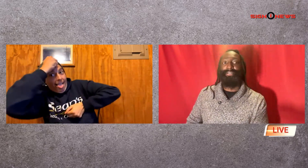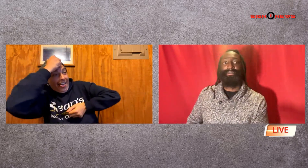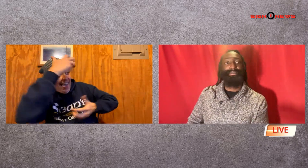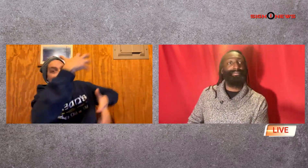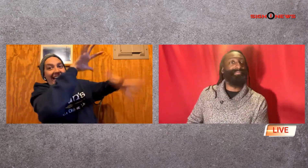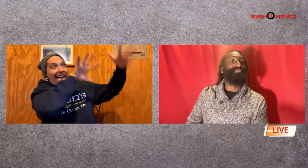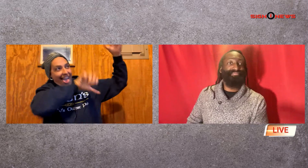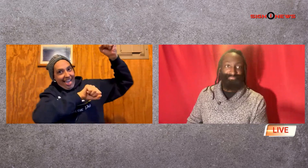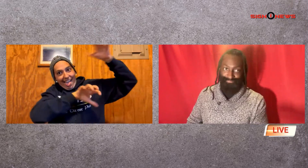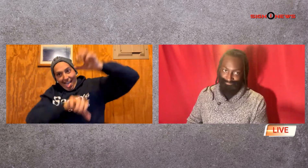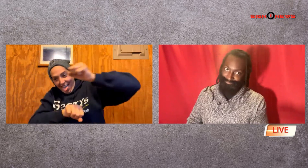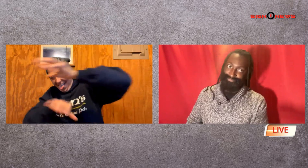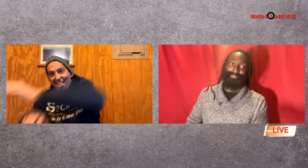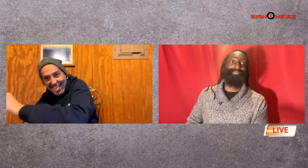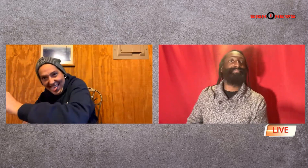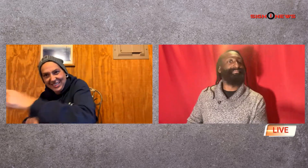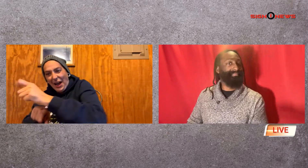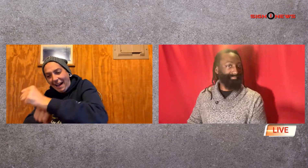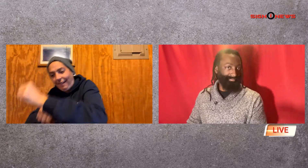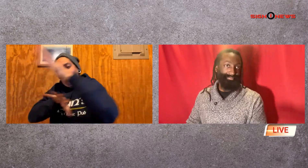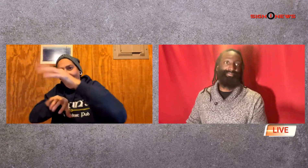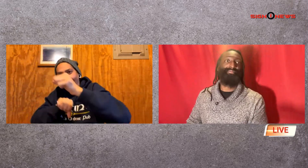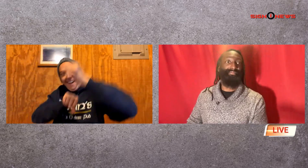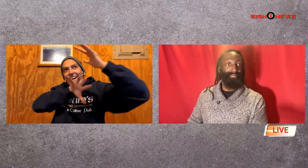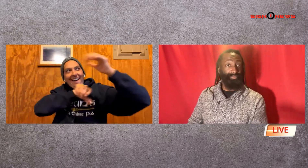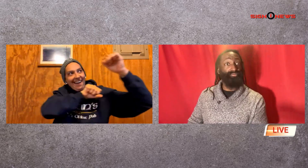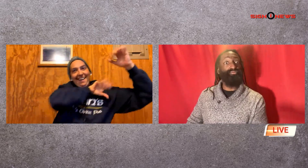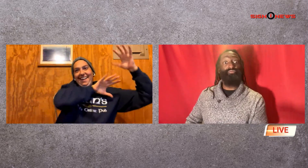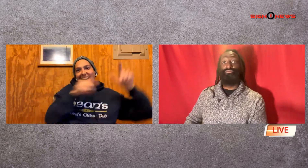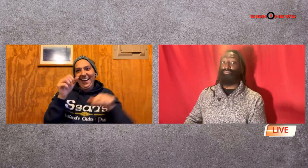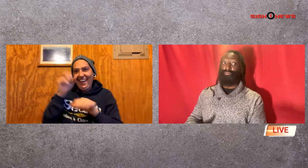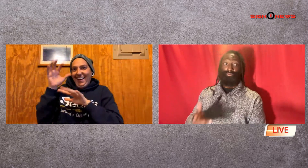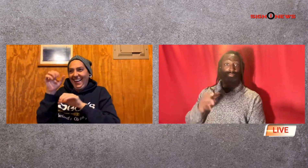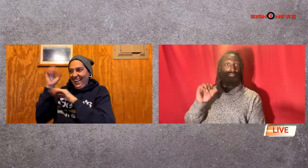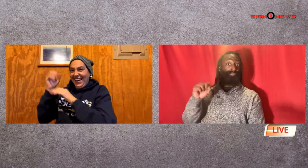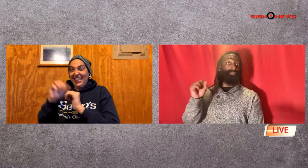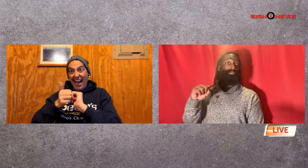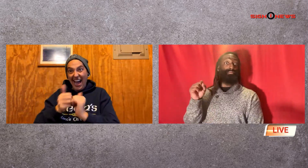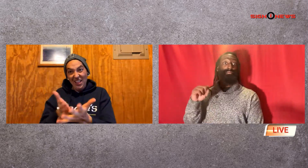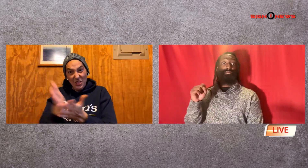community has kinda been brainwashed and passed it on down and so we have to try to change